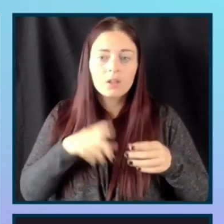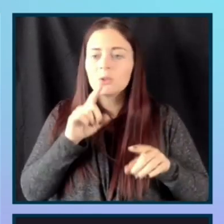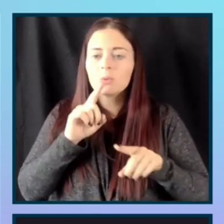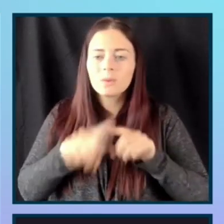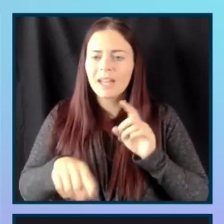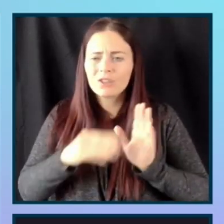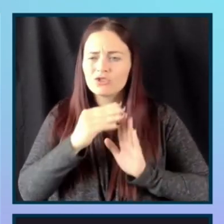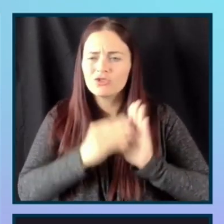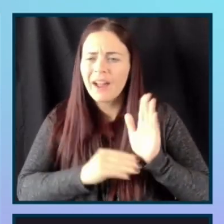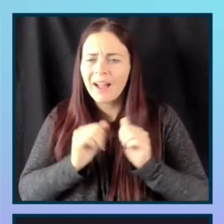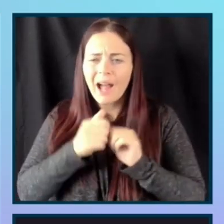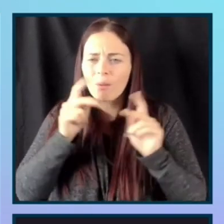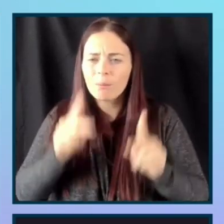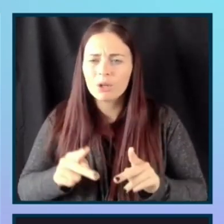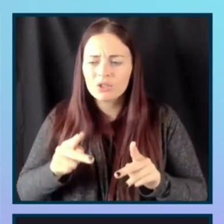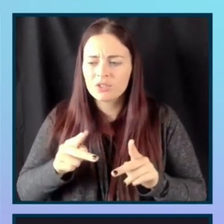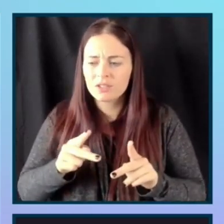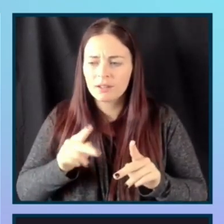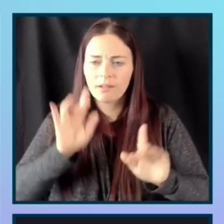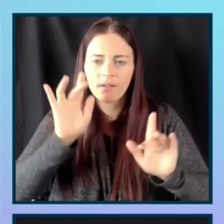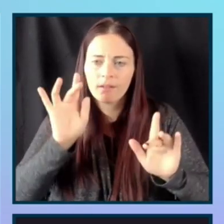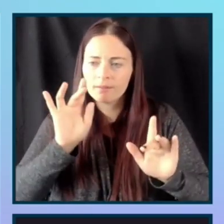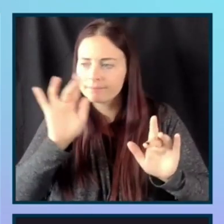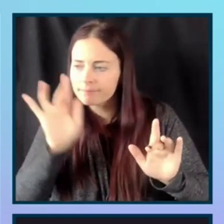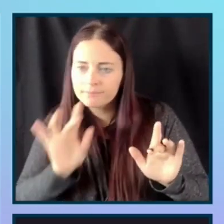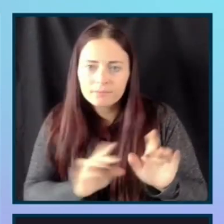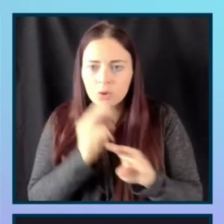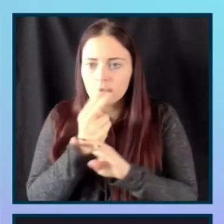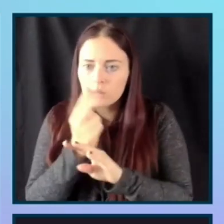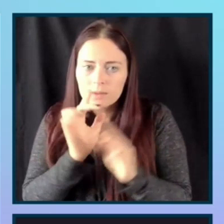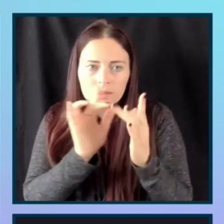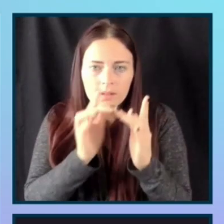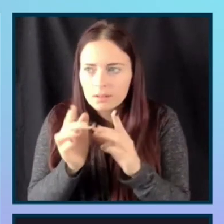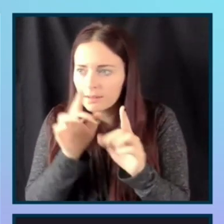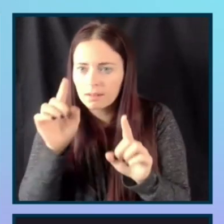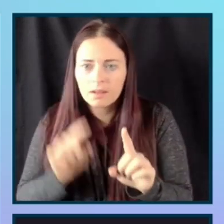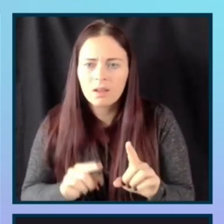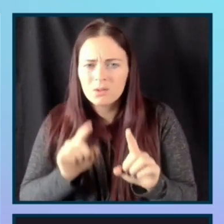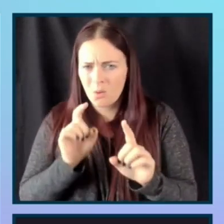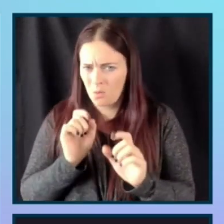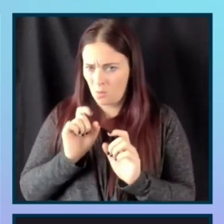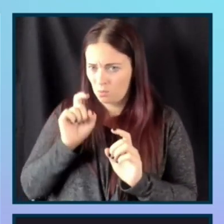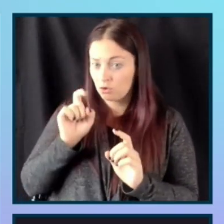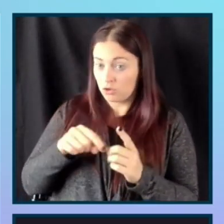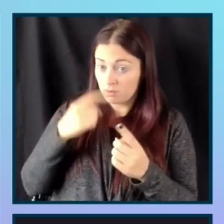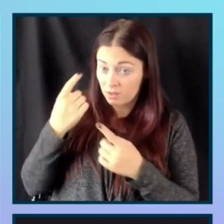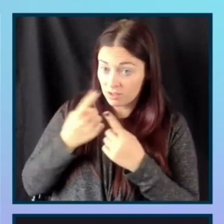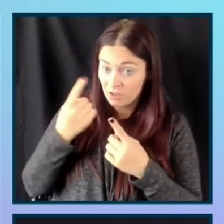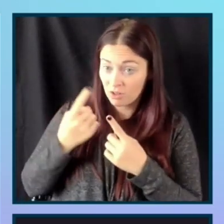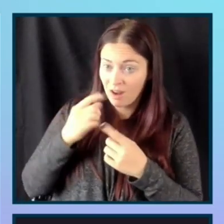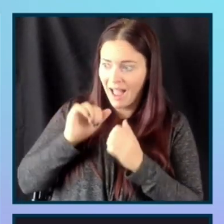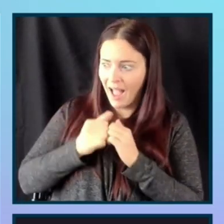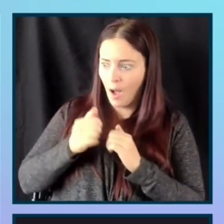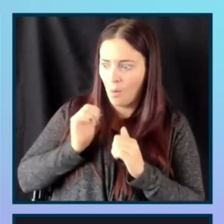So should we be considerate of how we put those buckets together? And does that data you're collecting help?